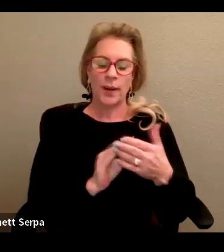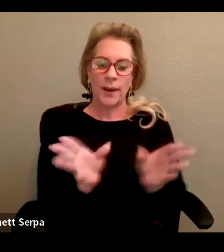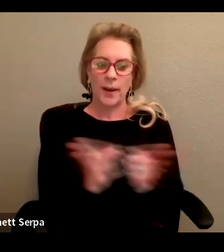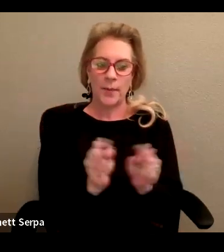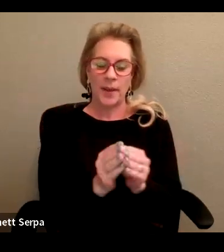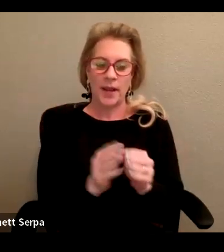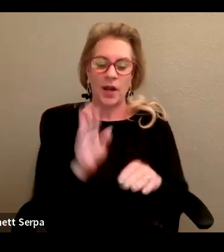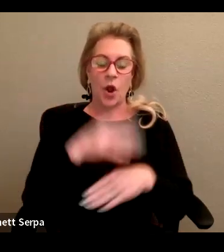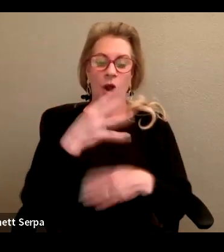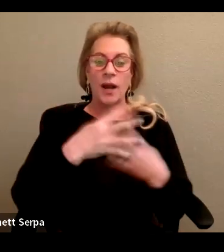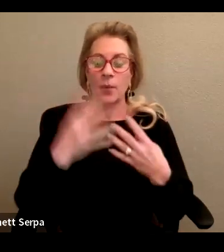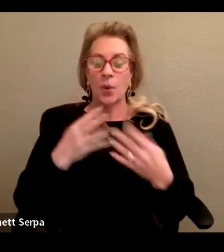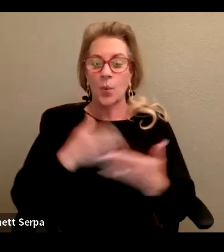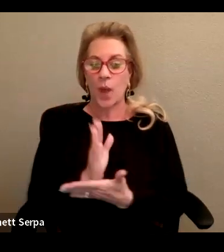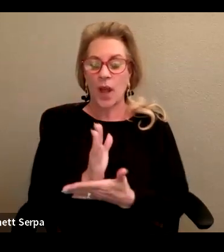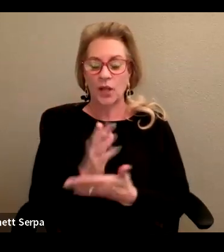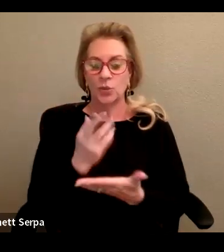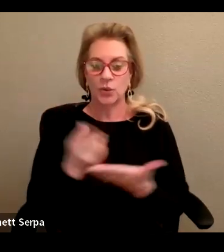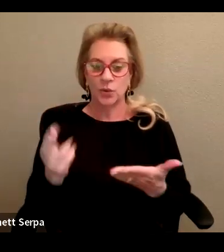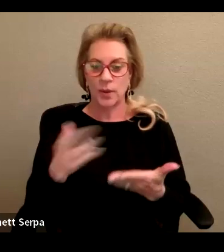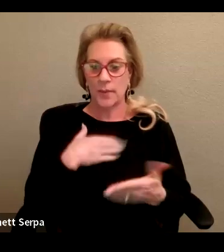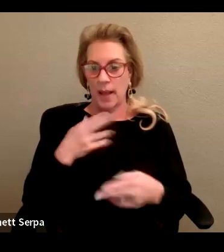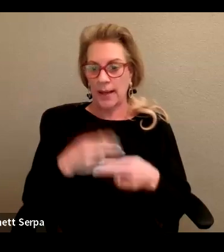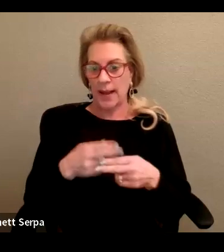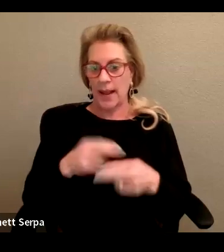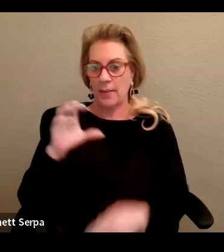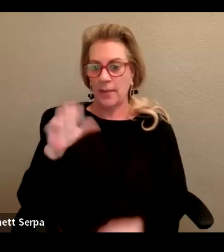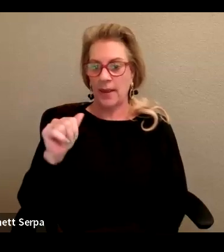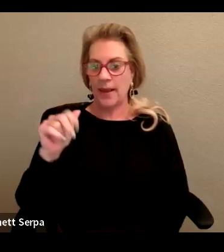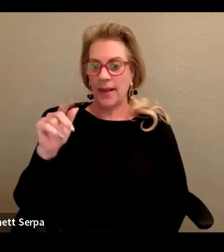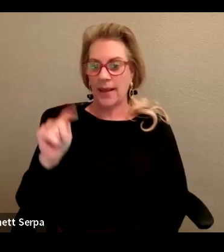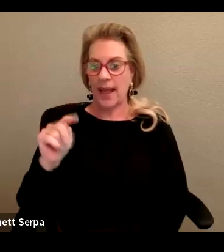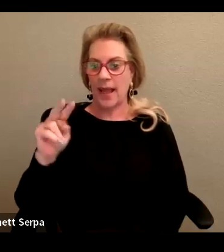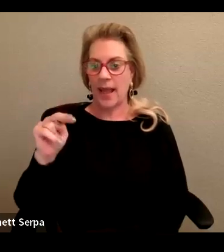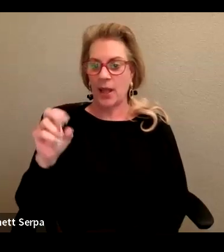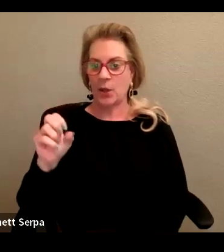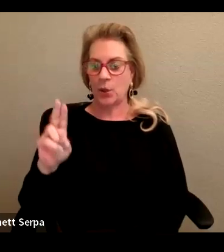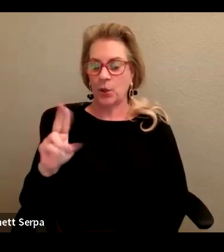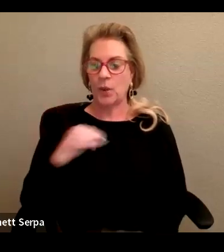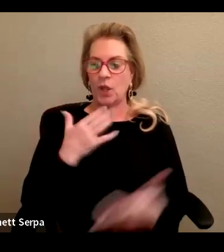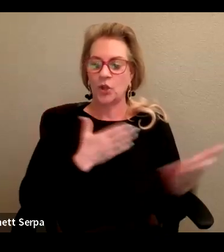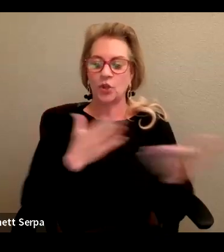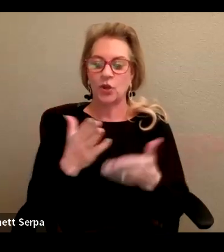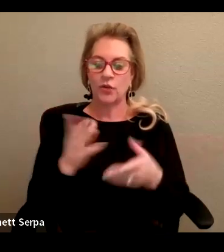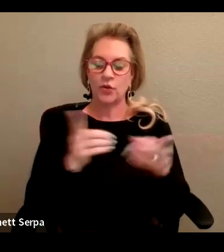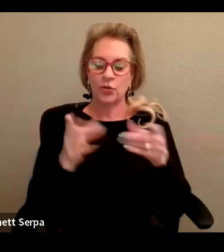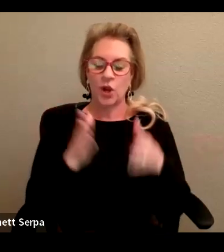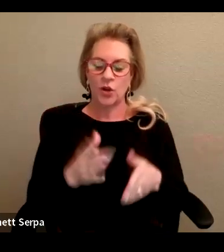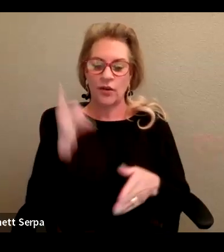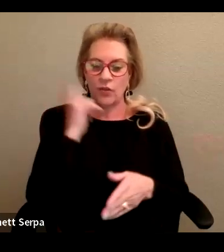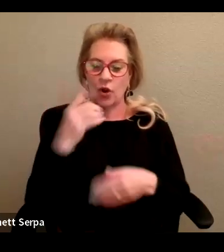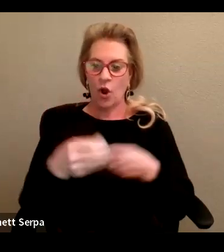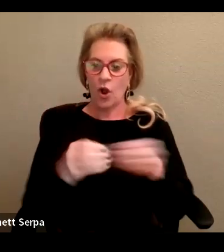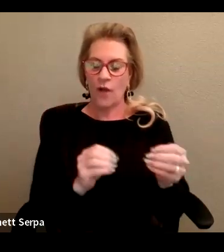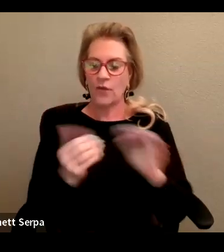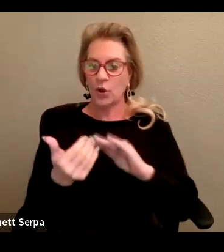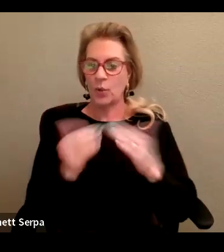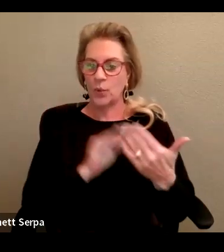resources my name is cat new and I serve as the director for the office of community awareness